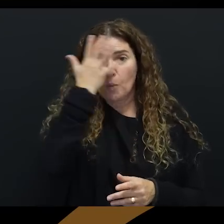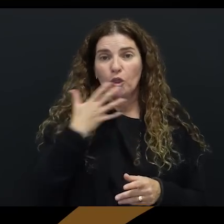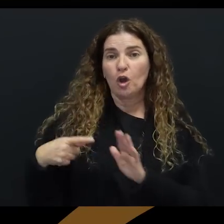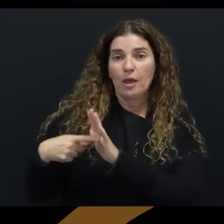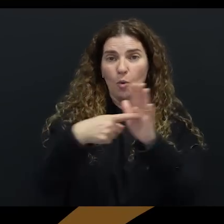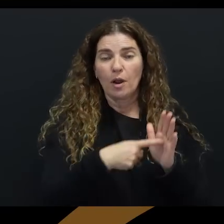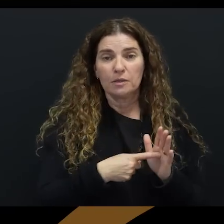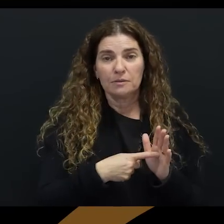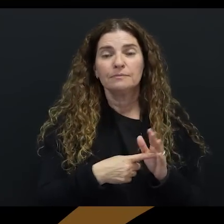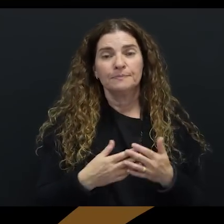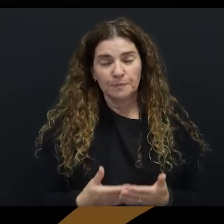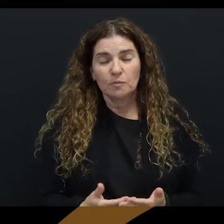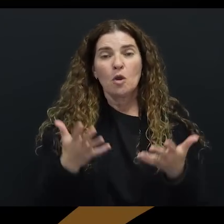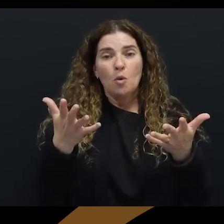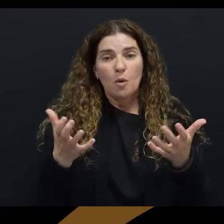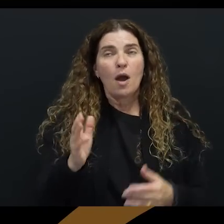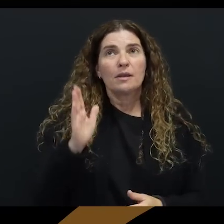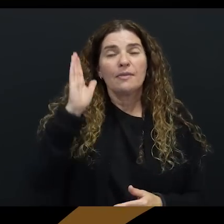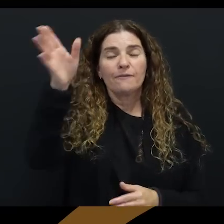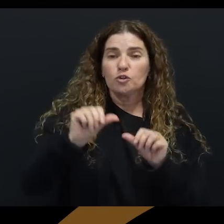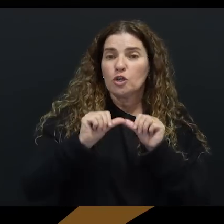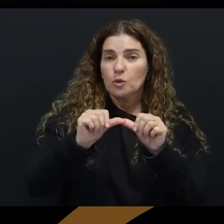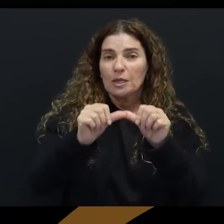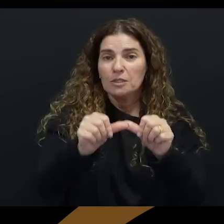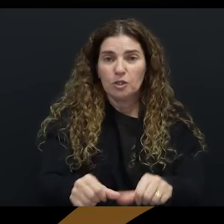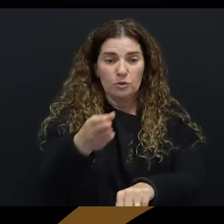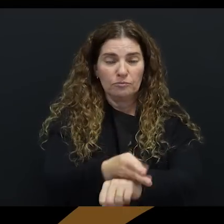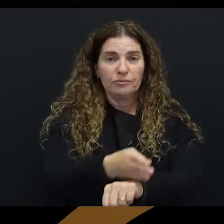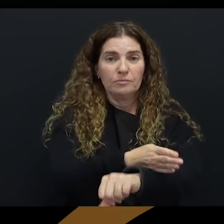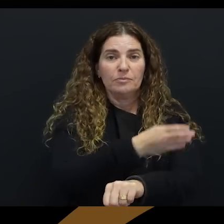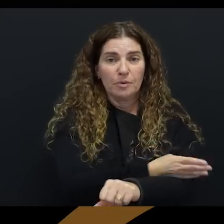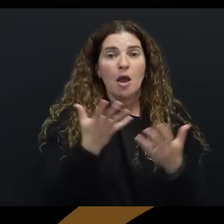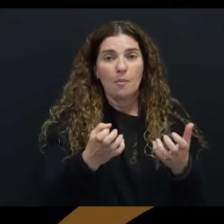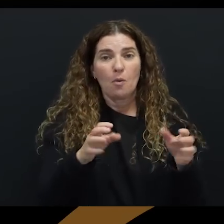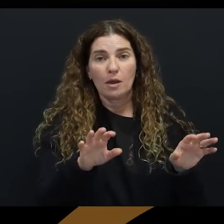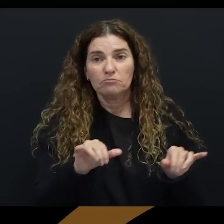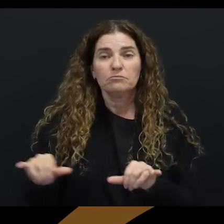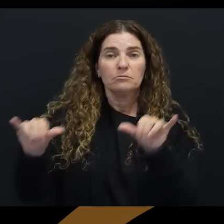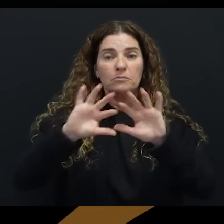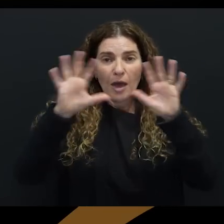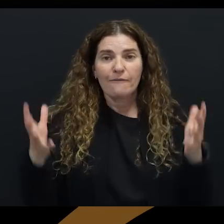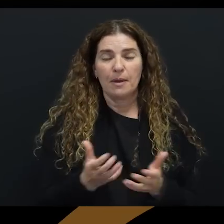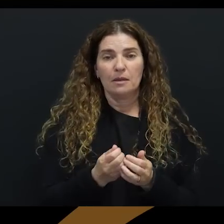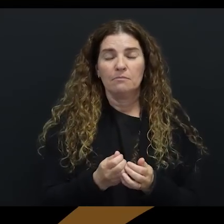We're always working to leave the world better than we found it and to empower others to do the same. Congratulations to all the other honorees